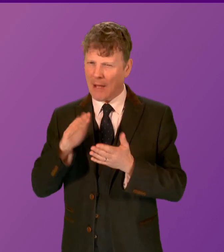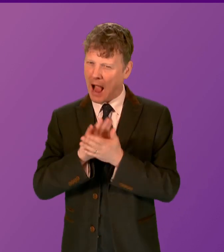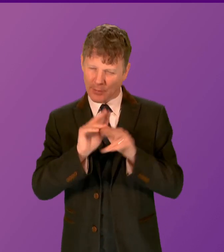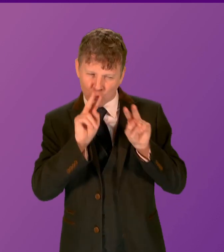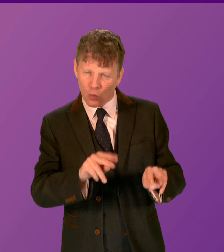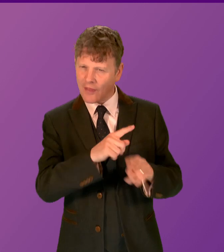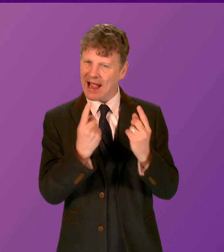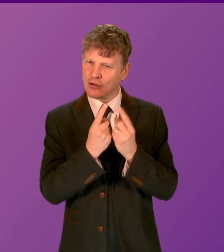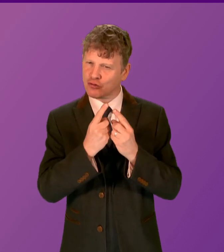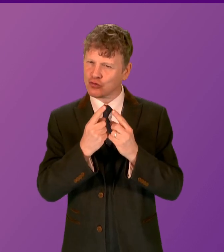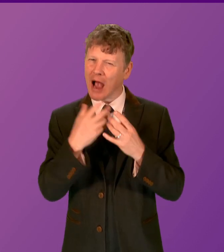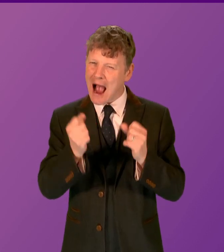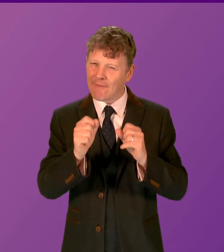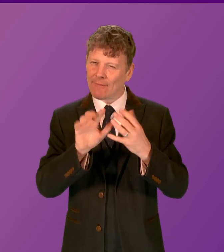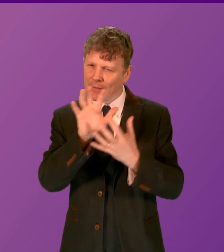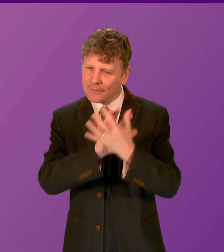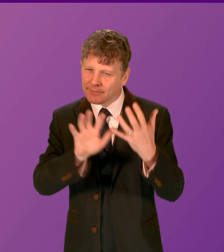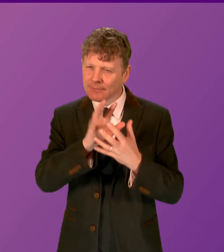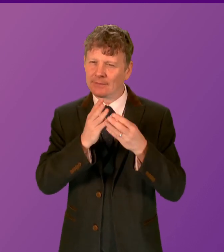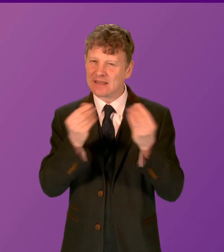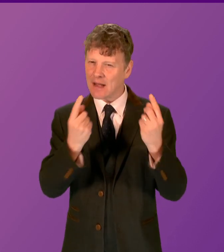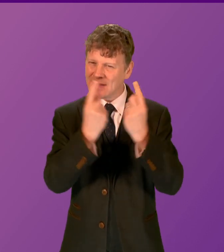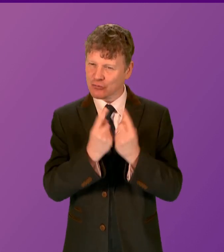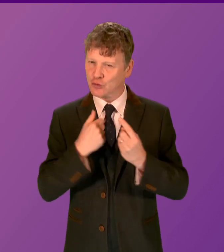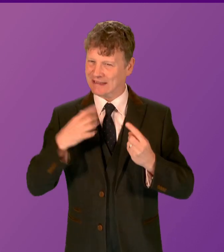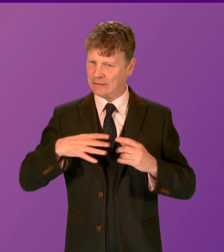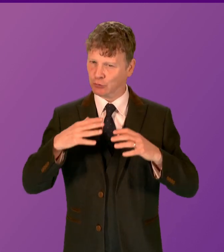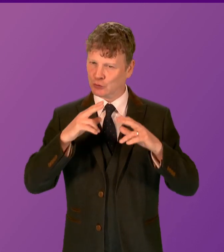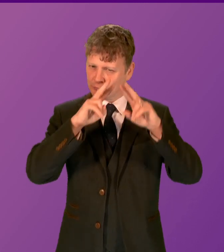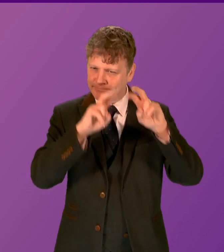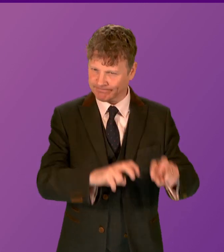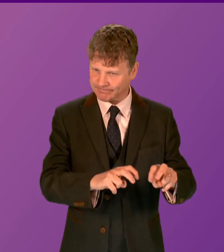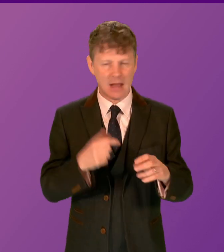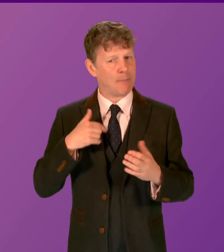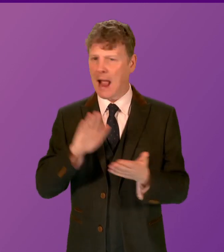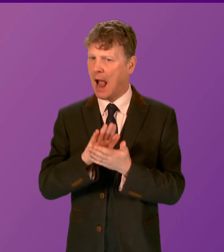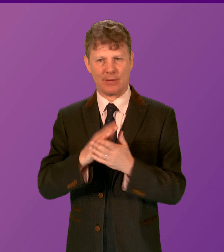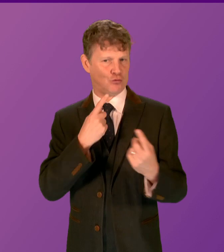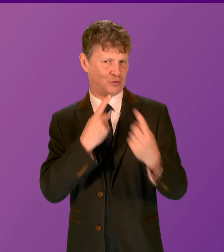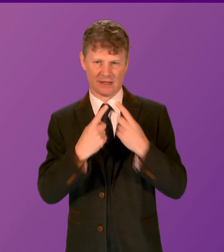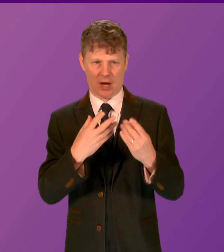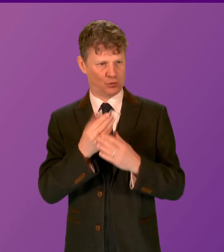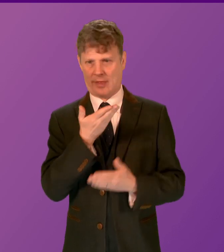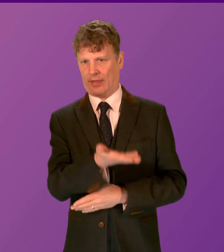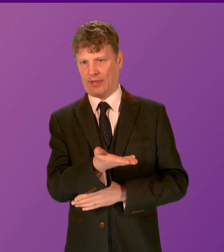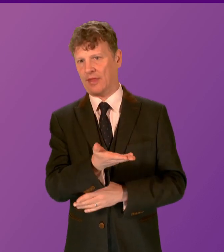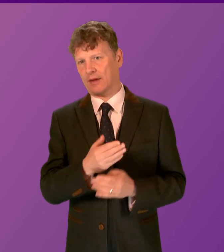I know that there are nuances and complexities in opening up that issue and I am happy to discuss it with the member in due course.